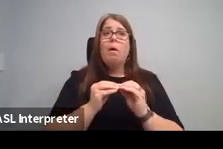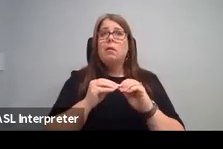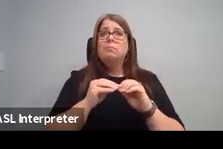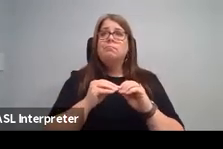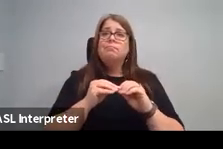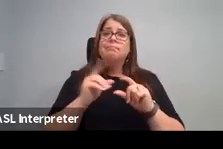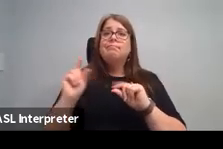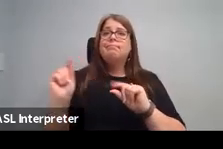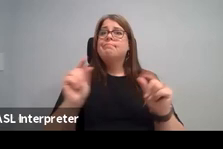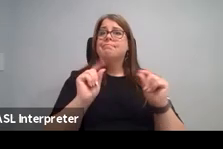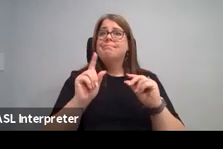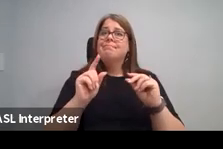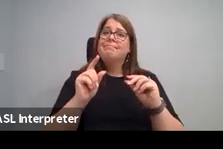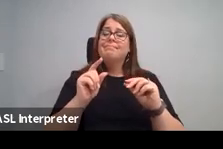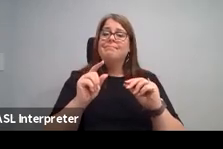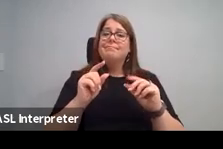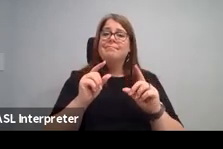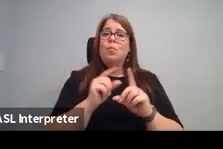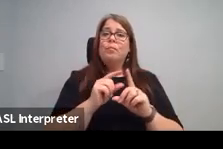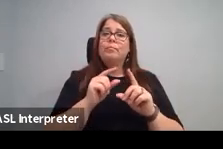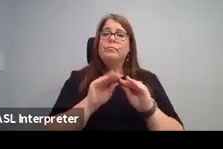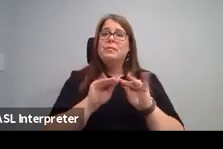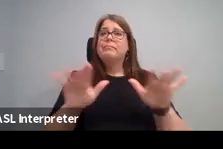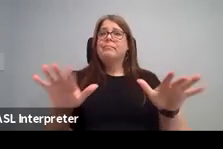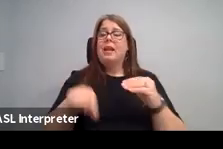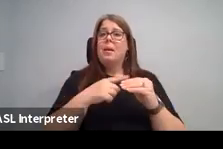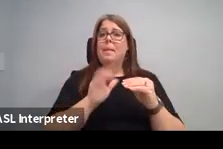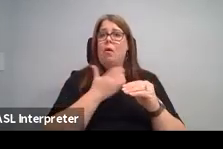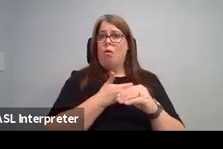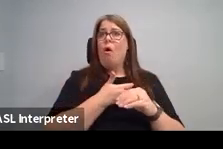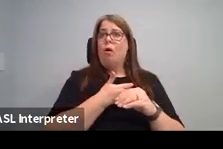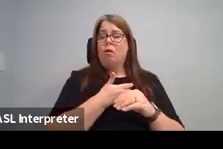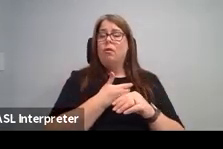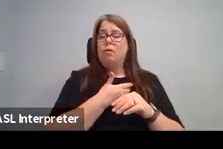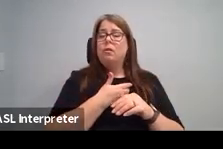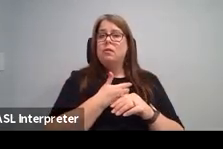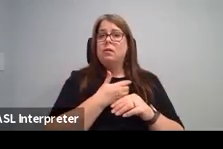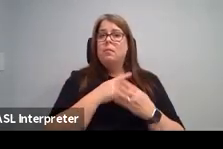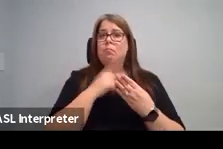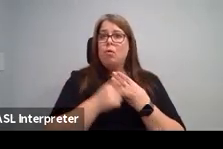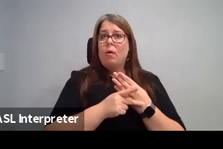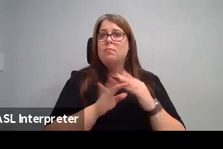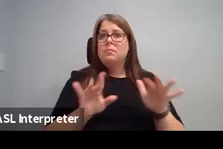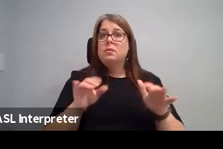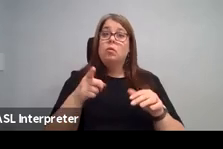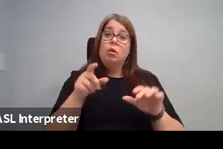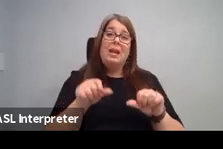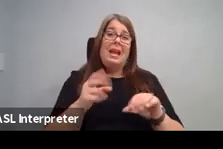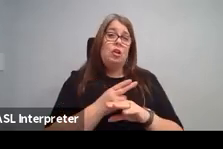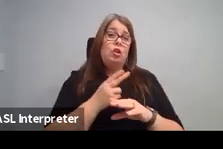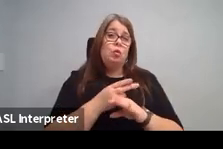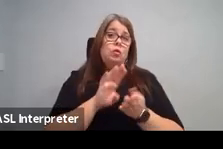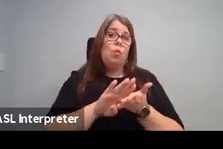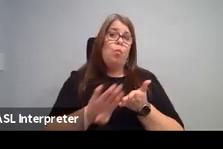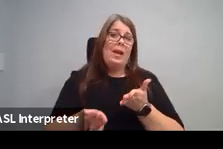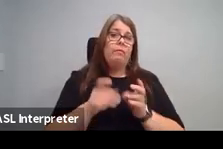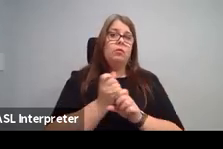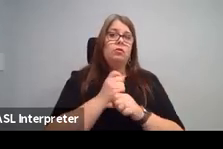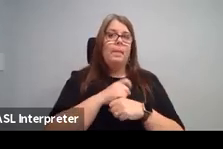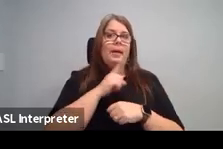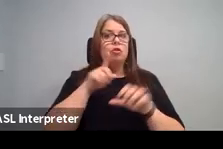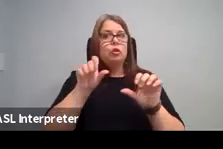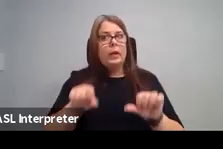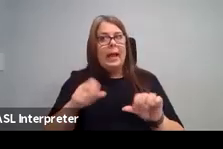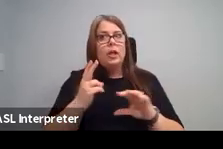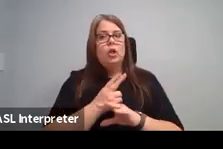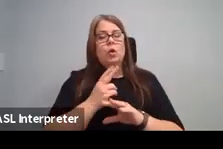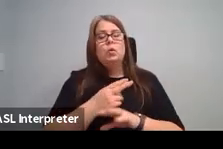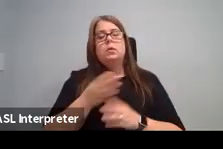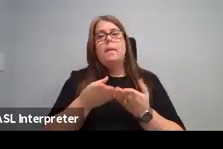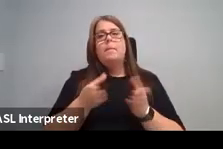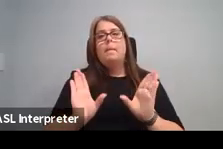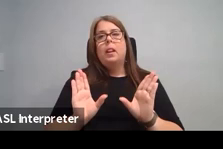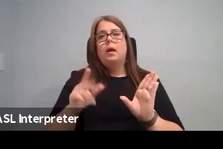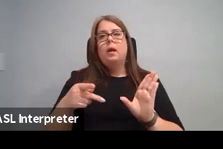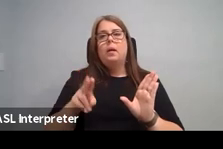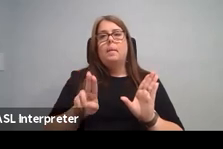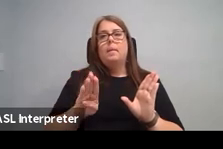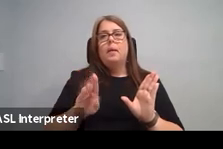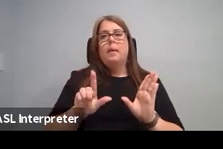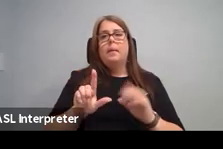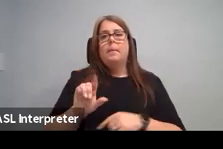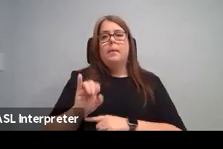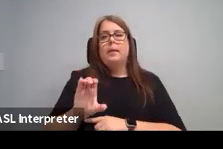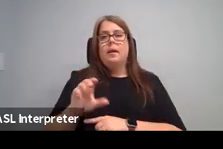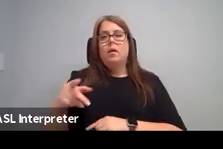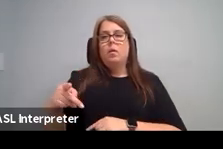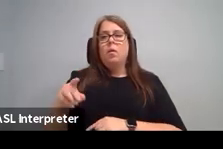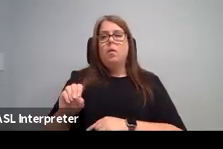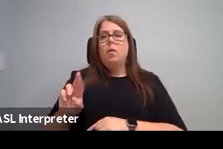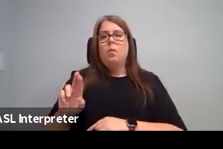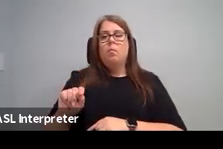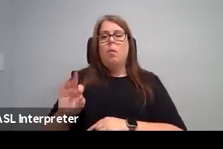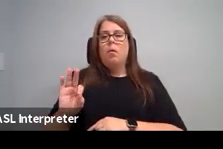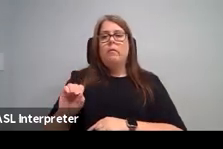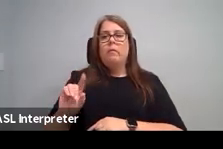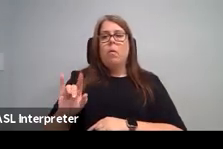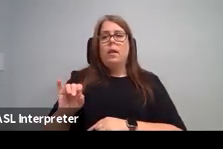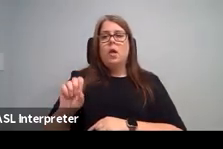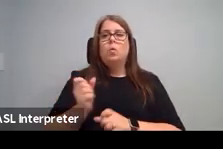Jewyl Alderson Clarke, SDCOE: assistance from from industry and brand. So if you can you know use some of those waivers to to ensure that you can do public portfolios. That's one of the pieces of the puzzle is making sure student information is secure, unless you have a waiver.